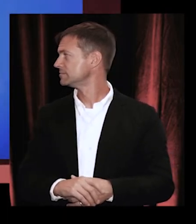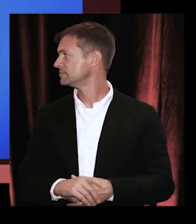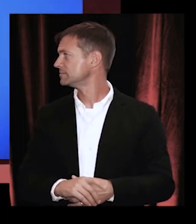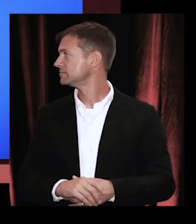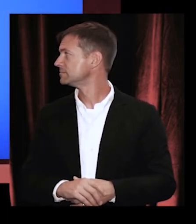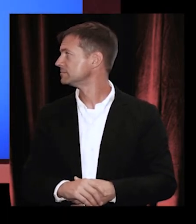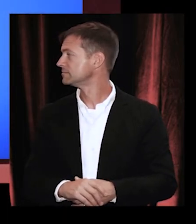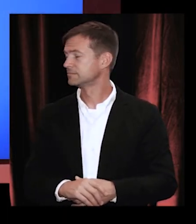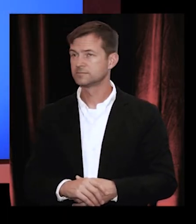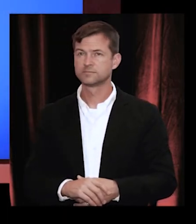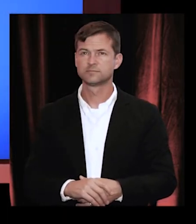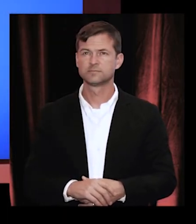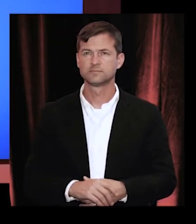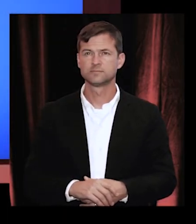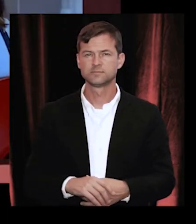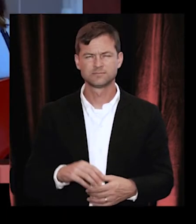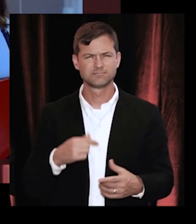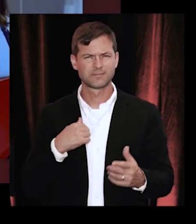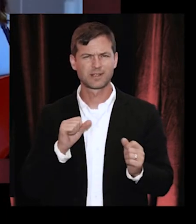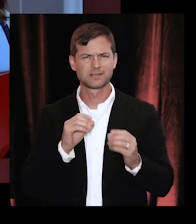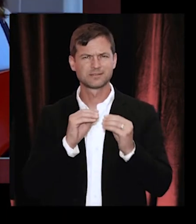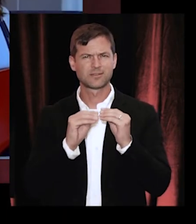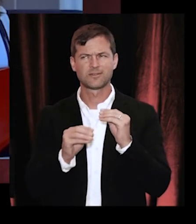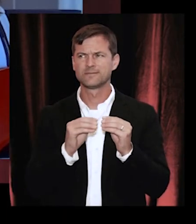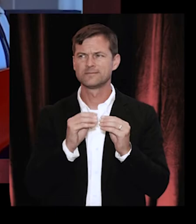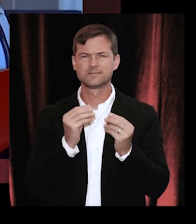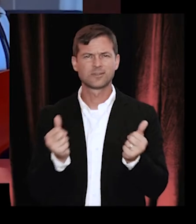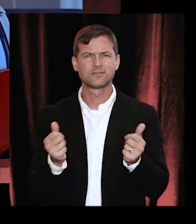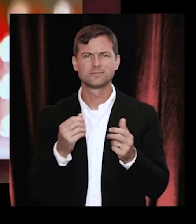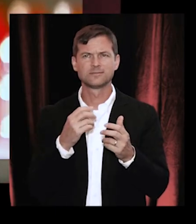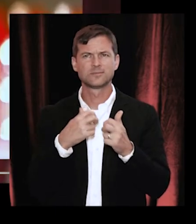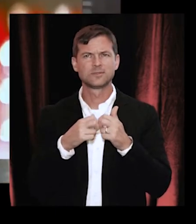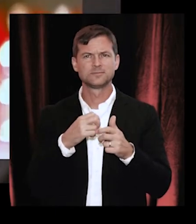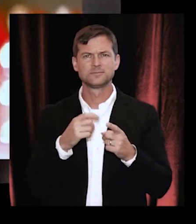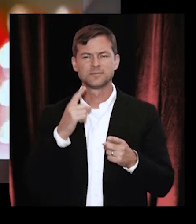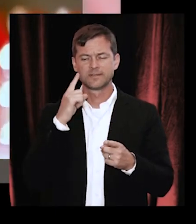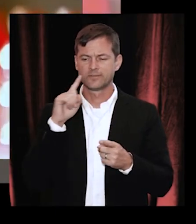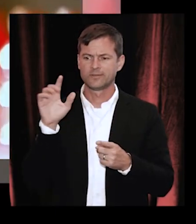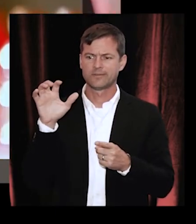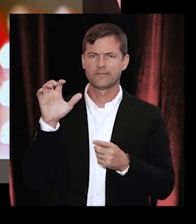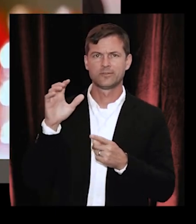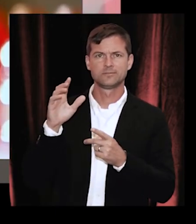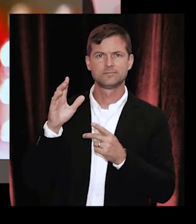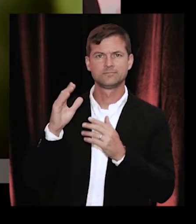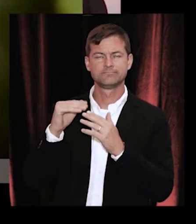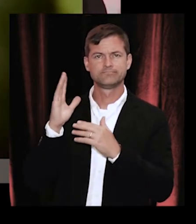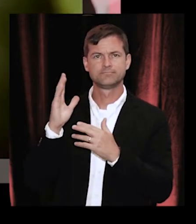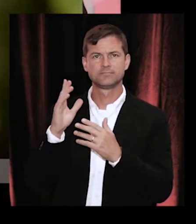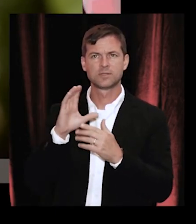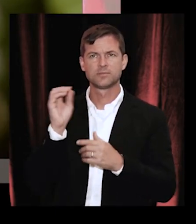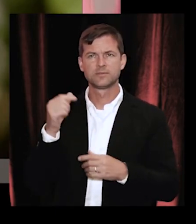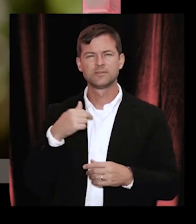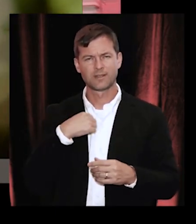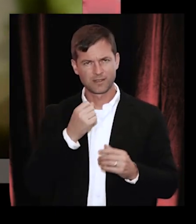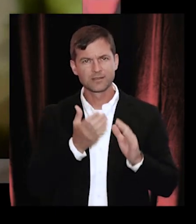I can solve difficult problems for a Fortune 500 company. I can run a successful business. I can manage your home improvements.